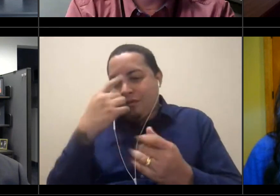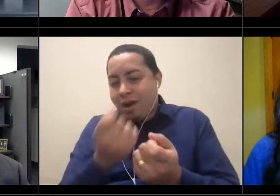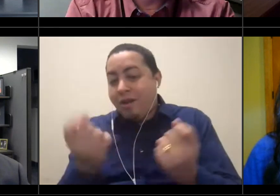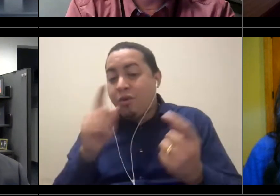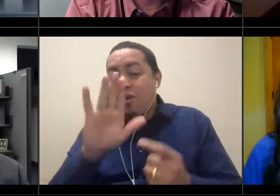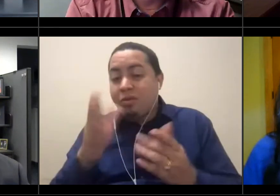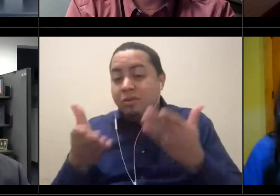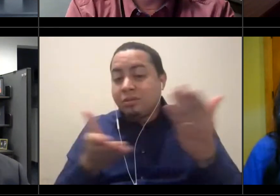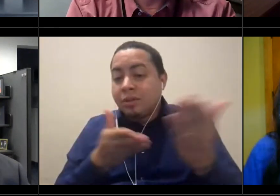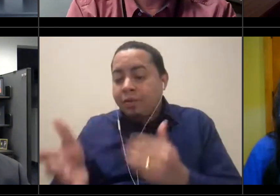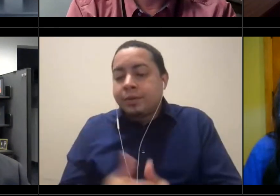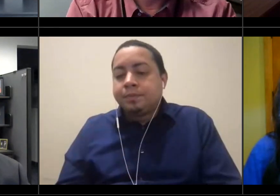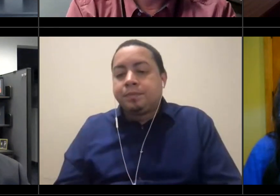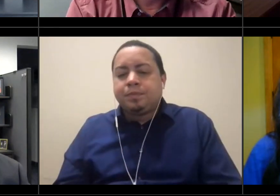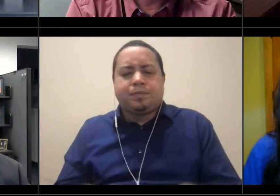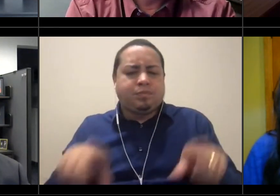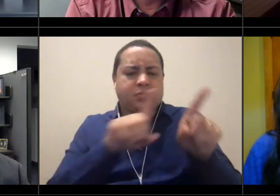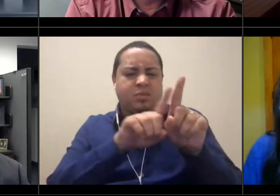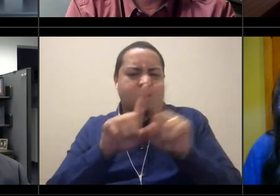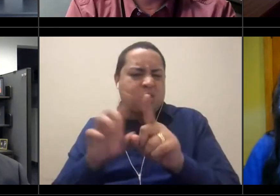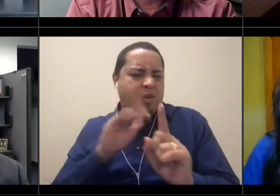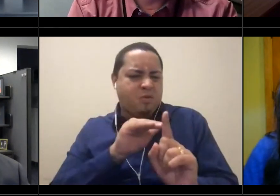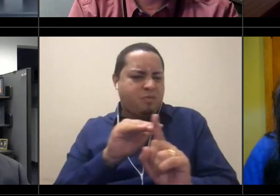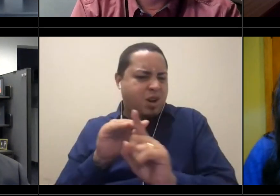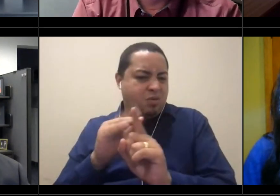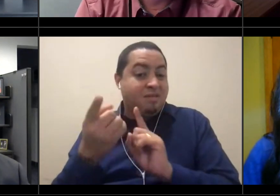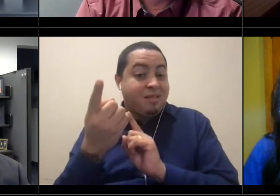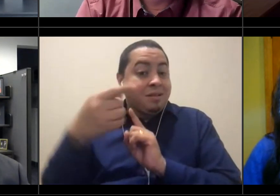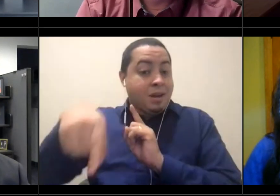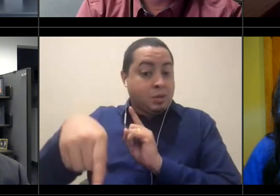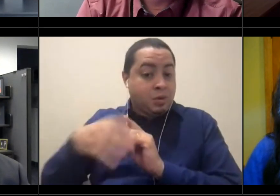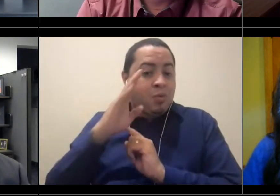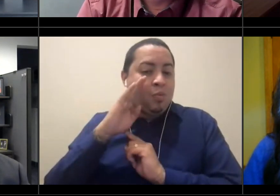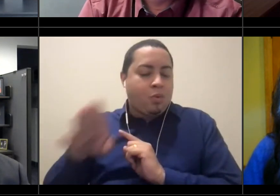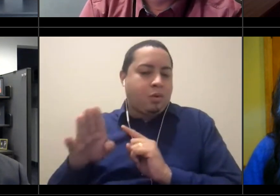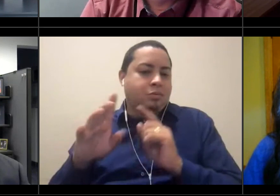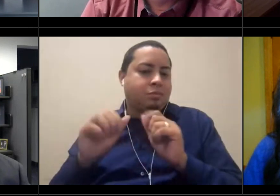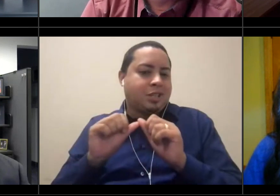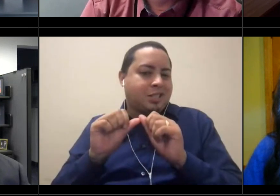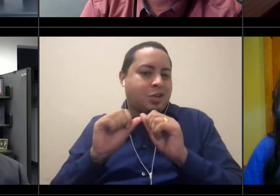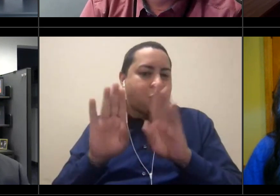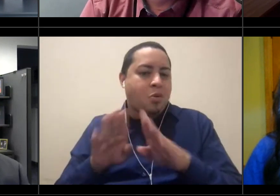We also want to remind everybody that next week we continue our open house series,